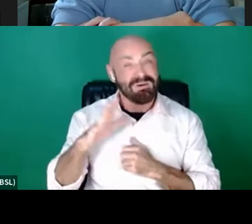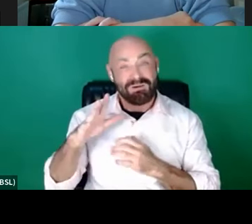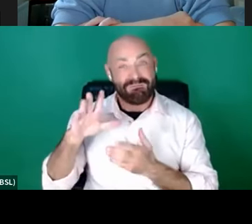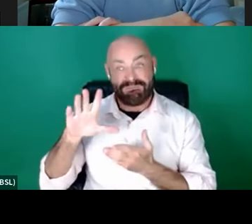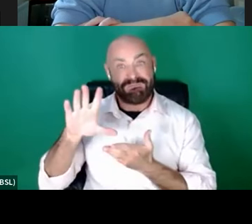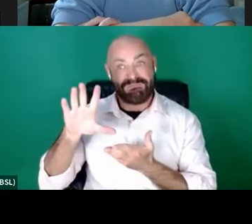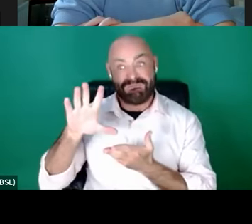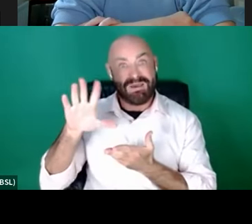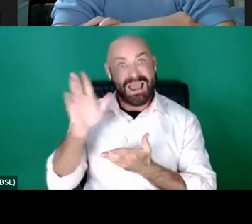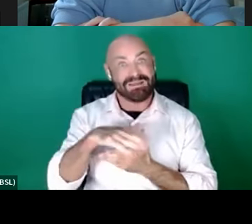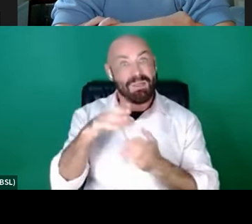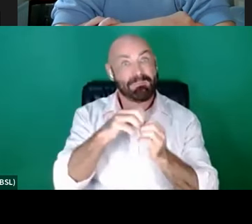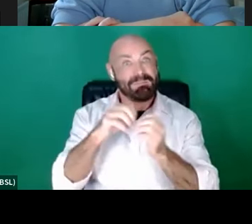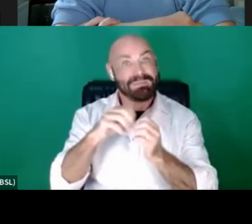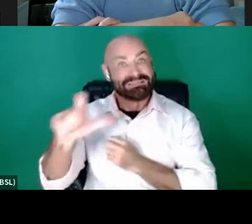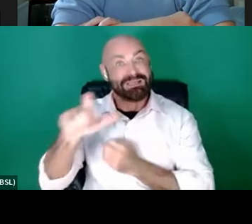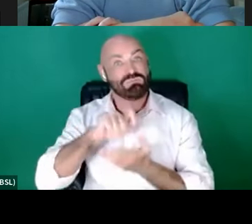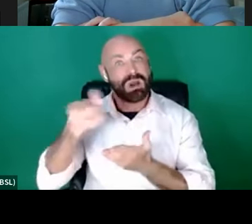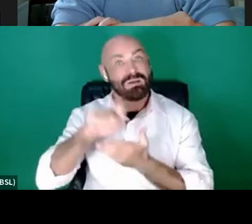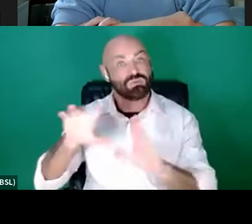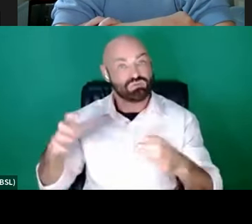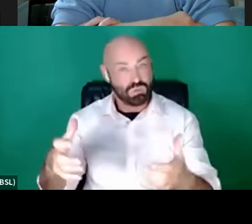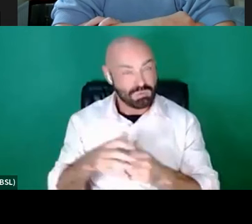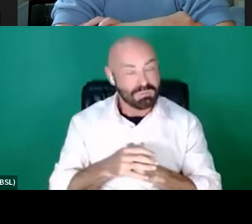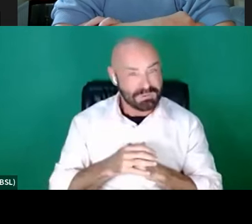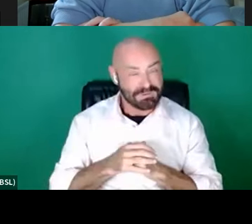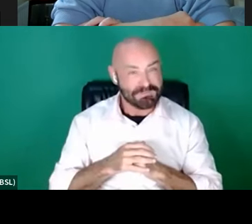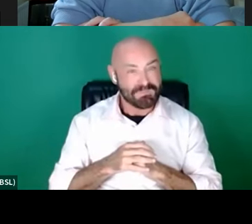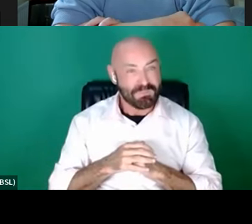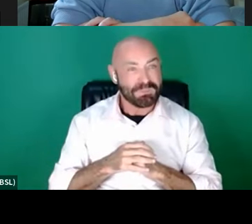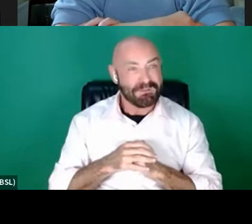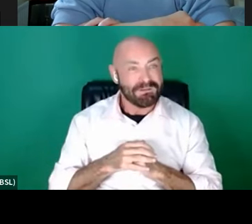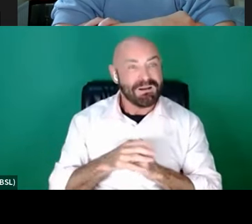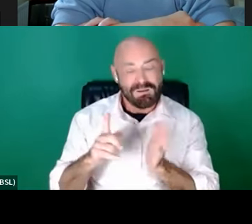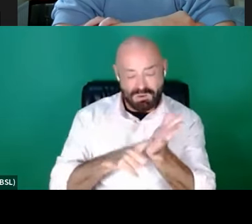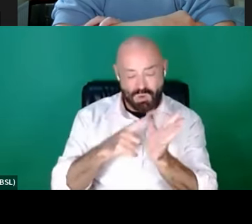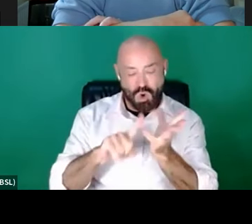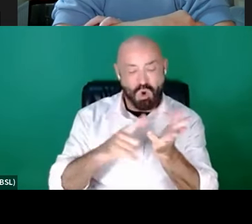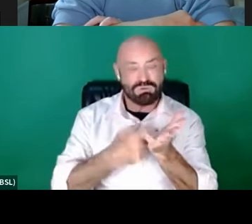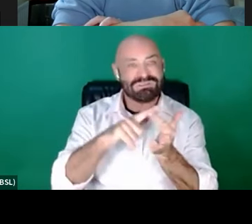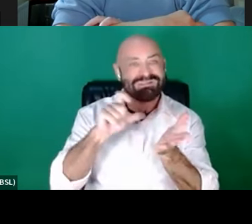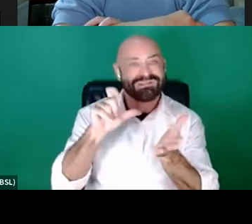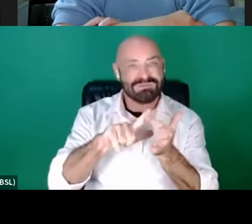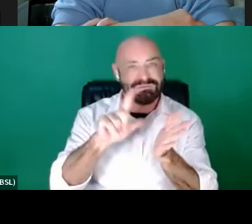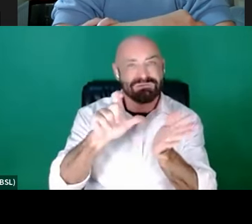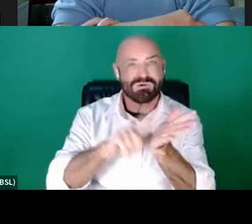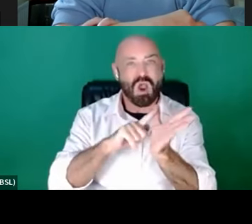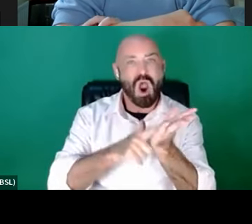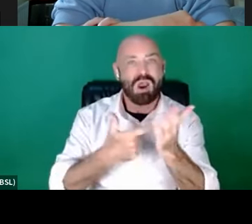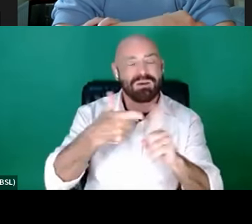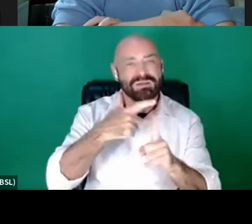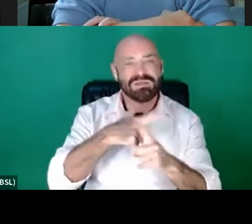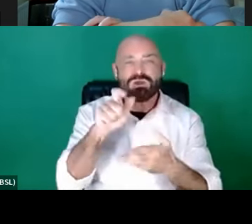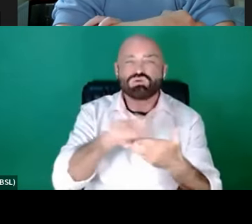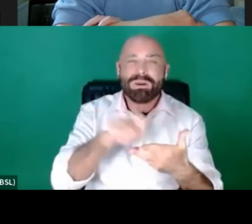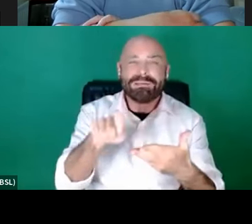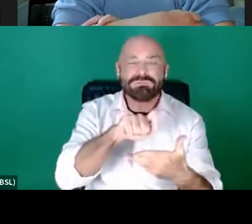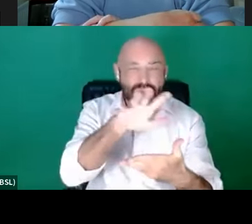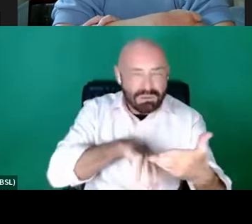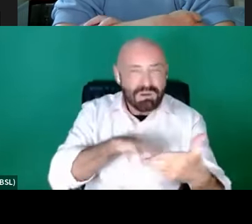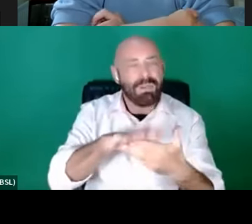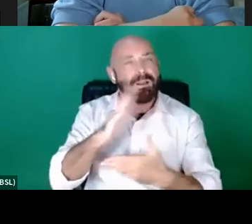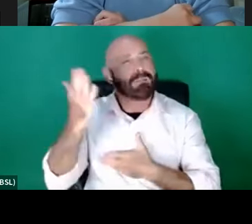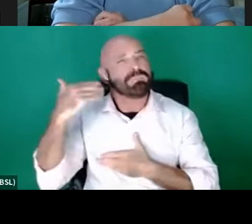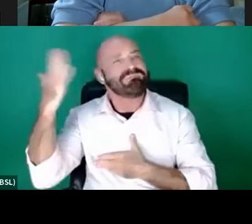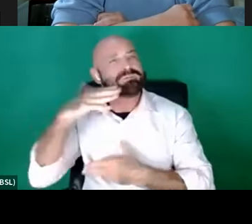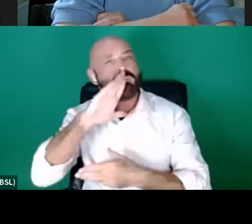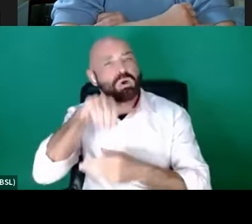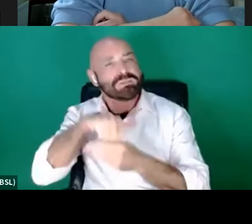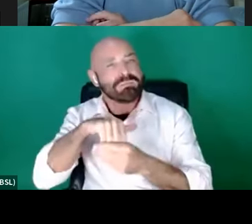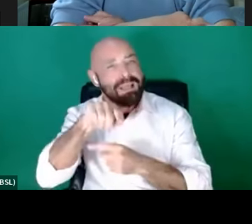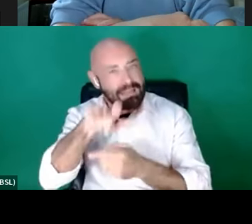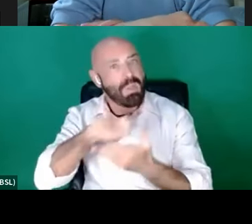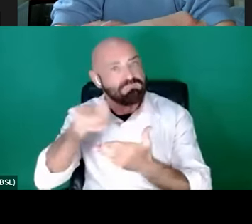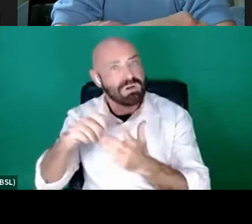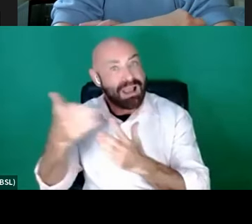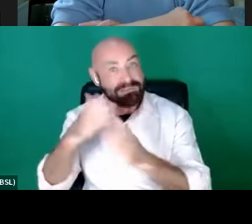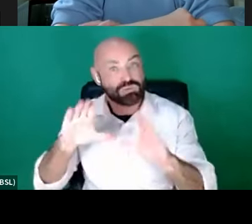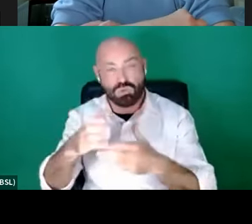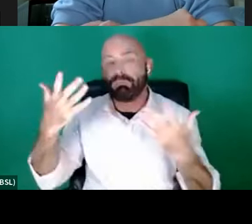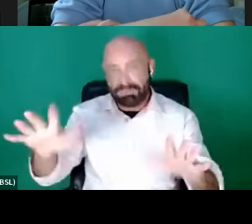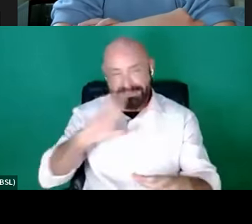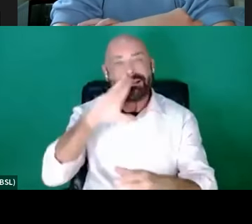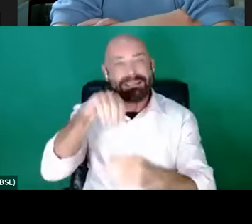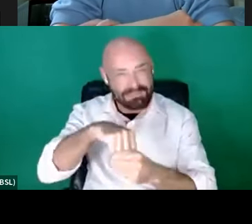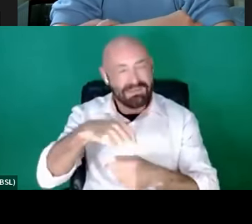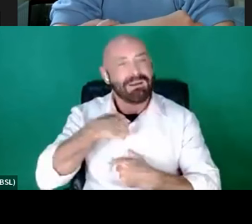I'm Laurence Clark, I'm a screenwriter and a former participant in the Writers' Access